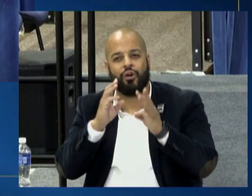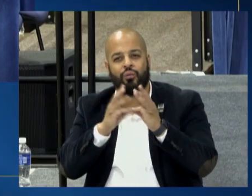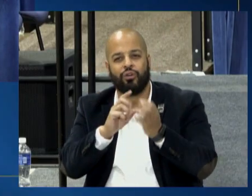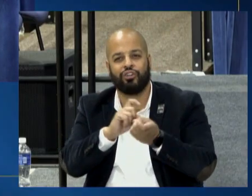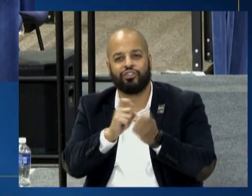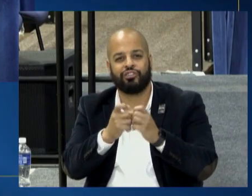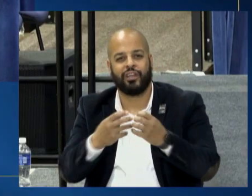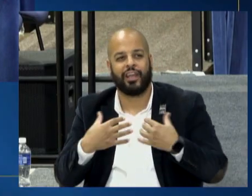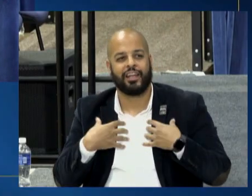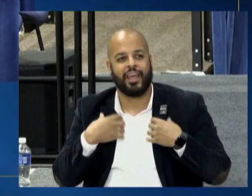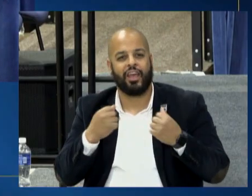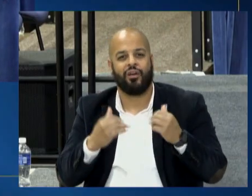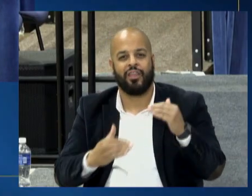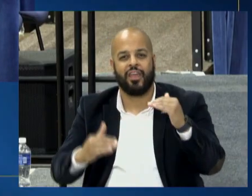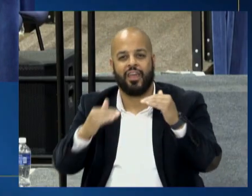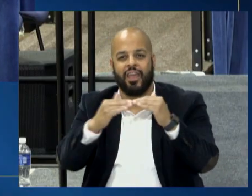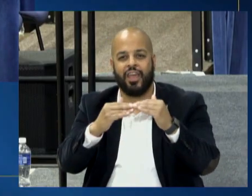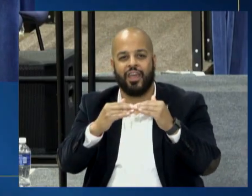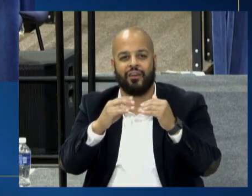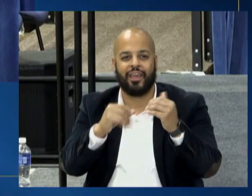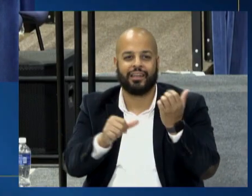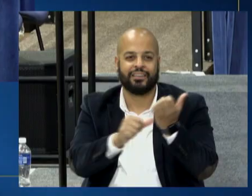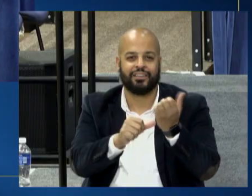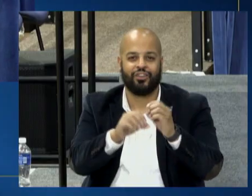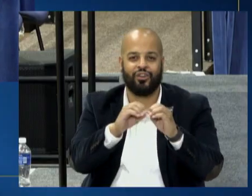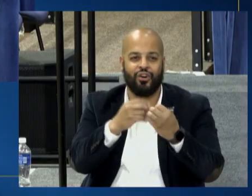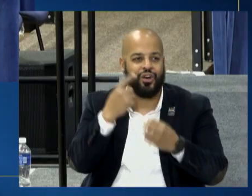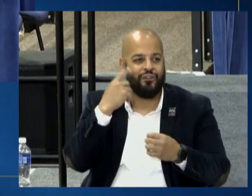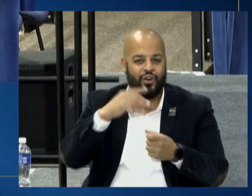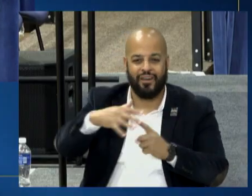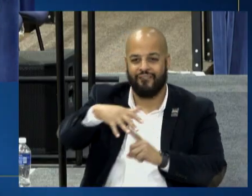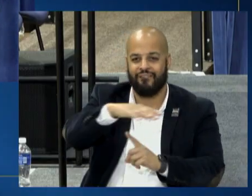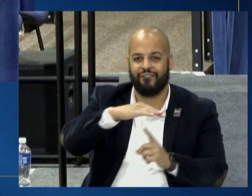with its sister office of Environmental Justice. Because environmental issues,